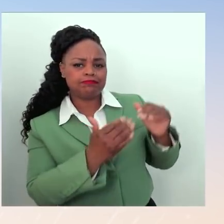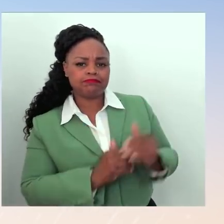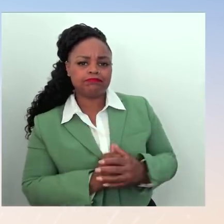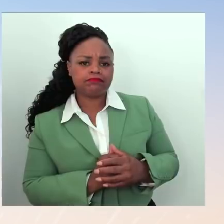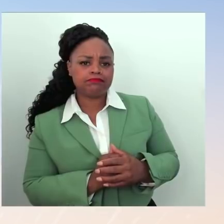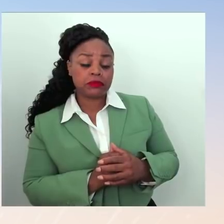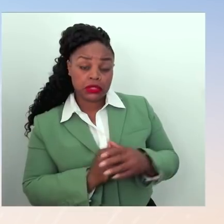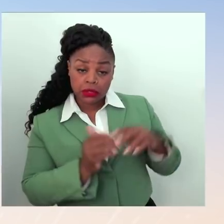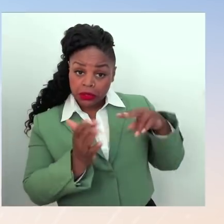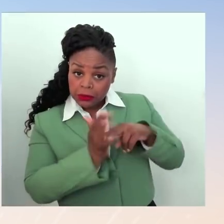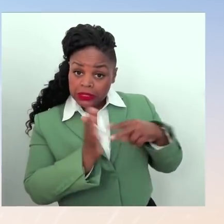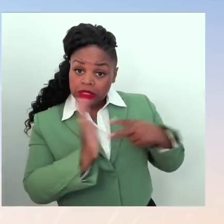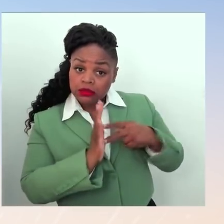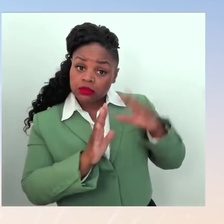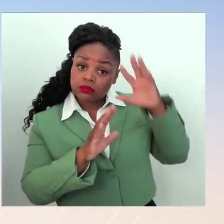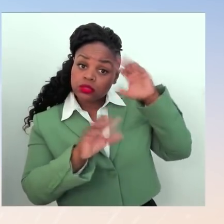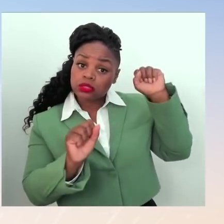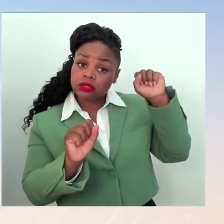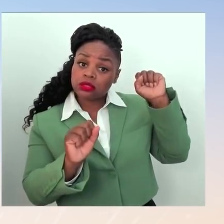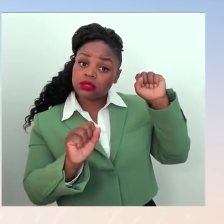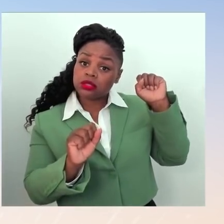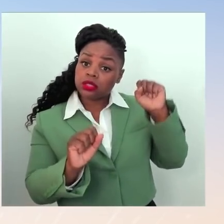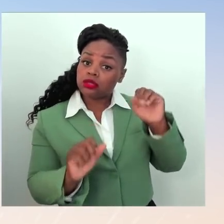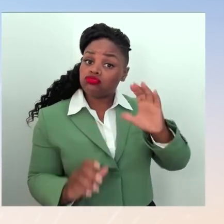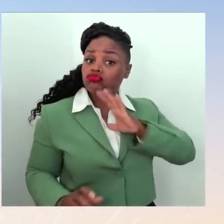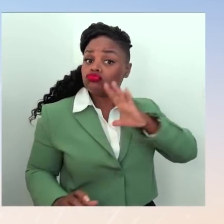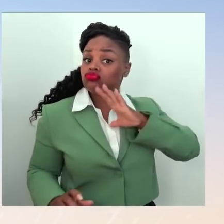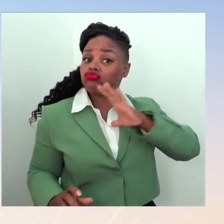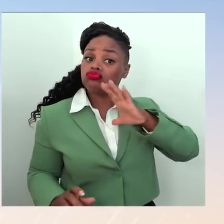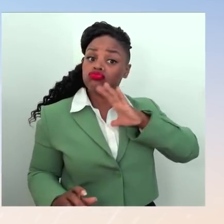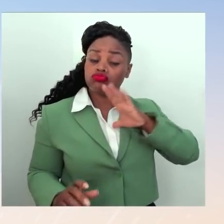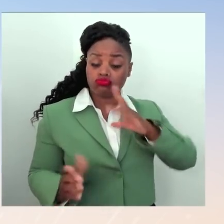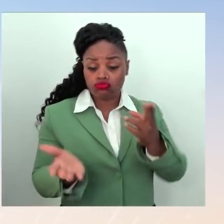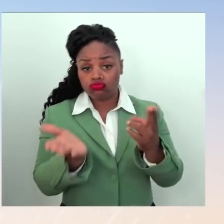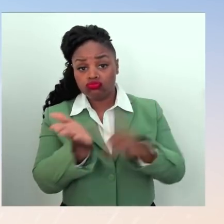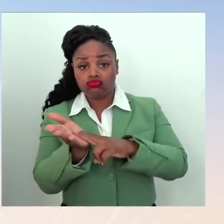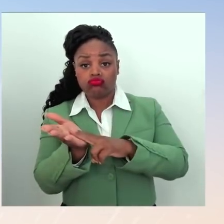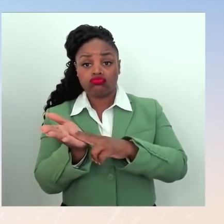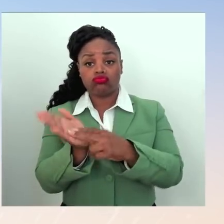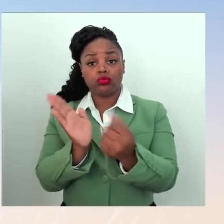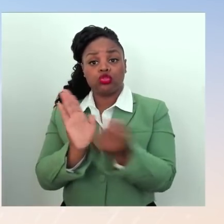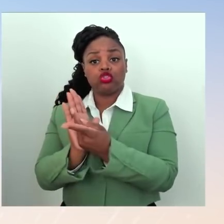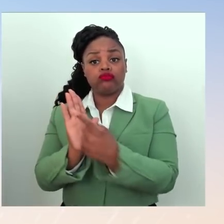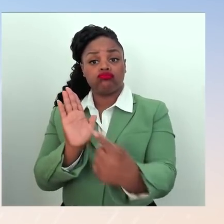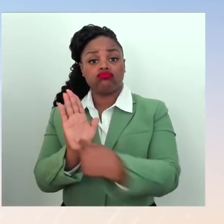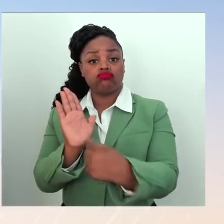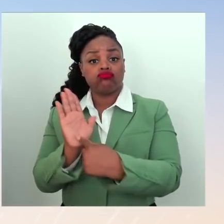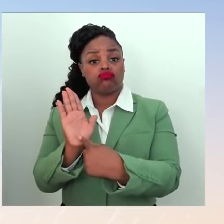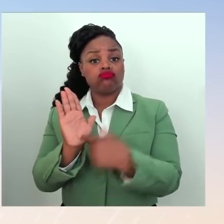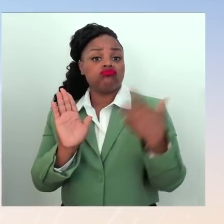Ms. Psaki: Well, no decision has been made at this point by the President about a ban on import --